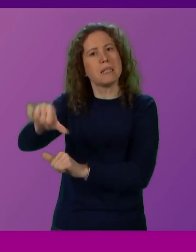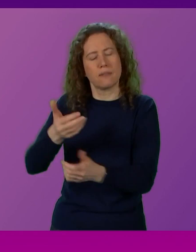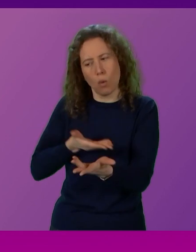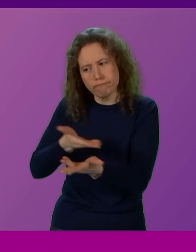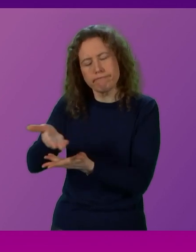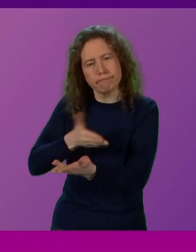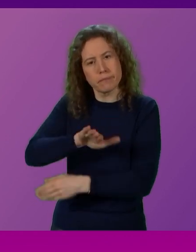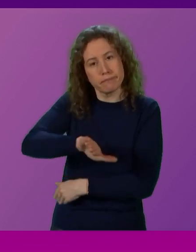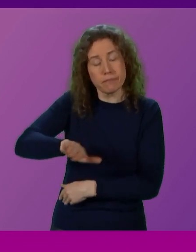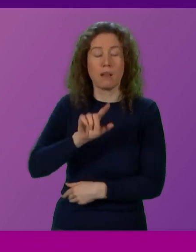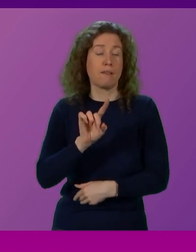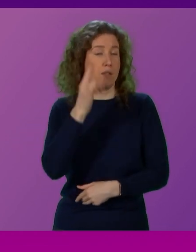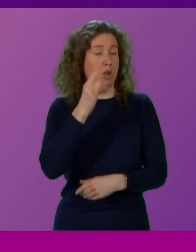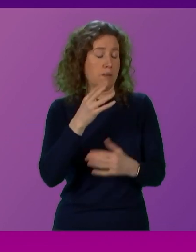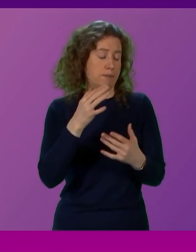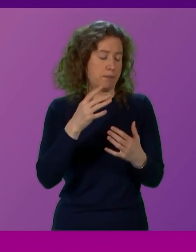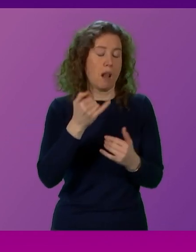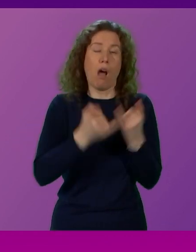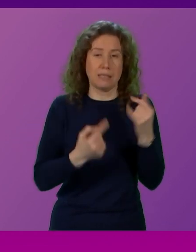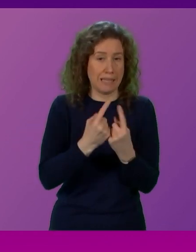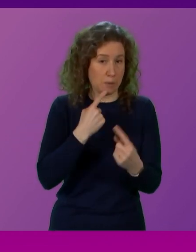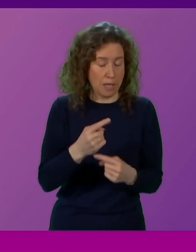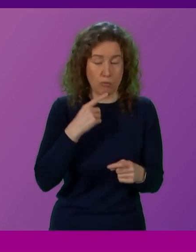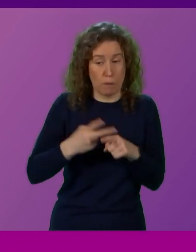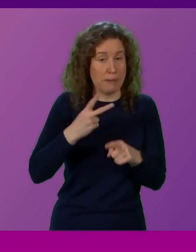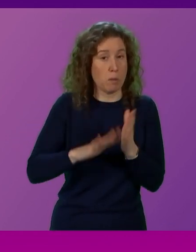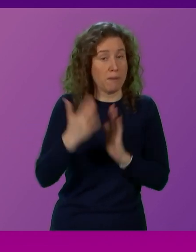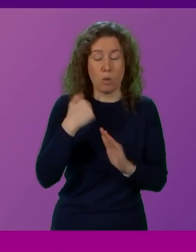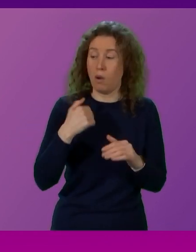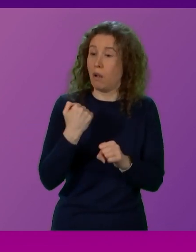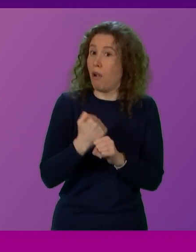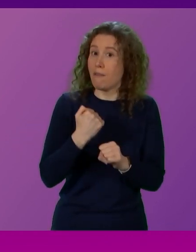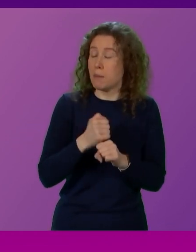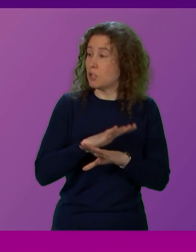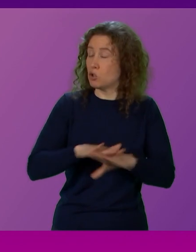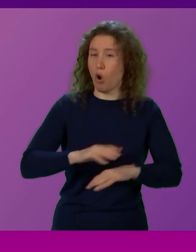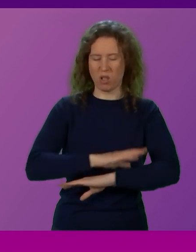The final thing that I will say—I have said this before—is that the Government is not simply digging its heels in.